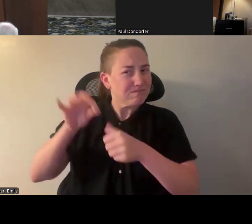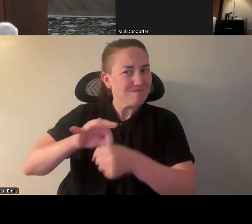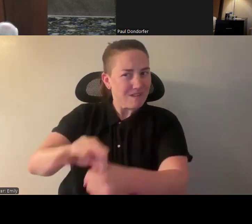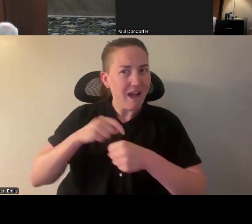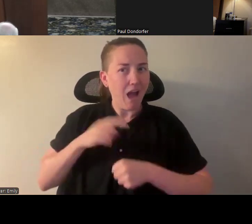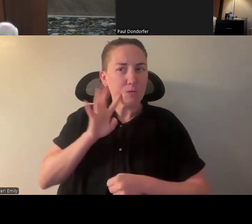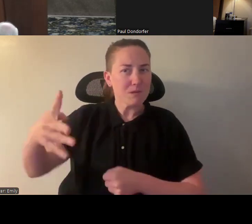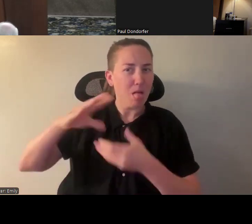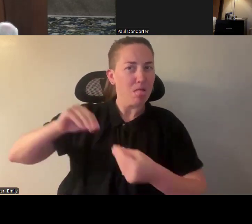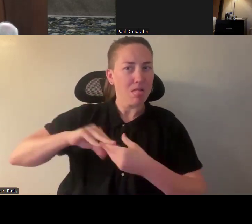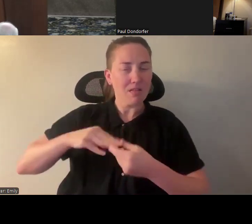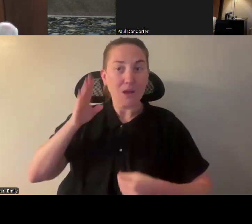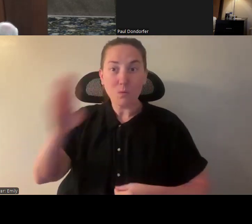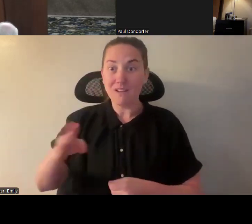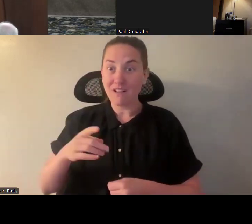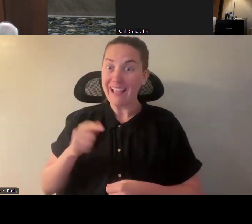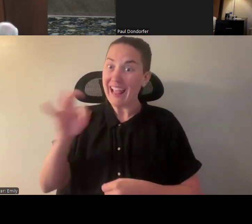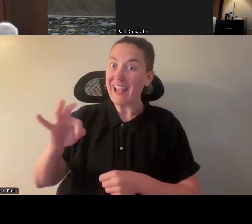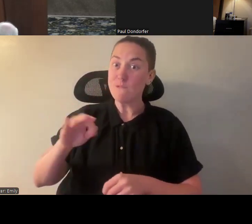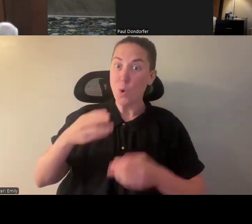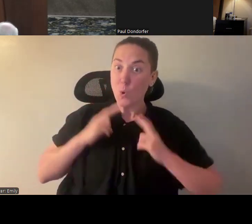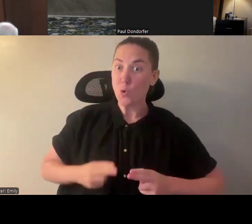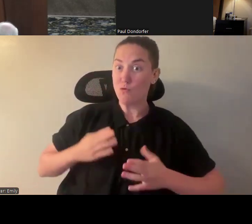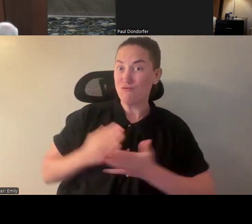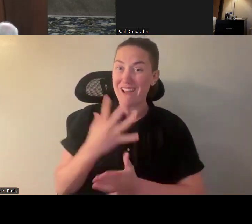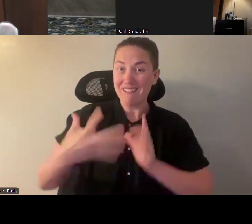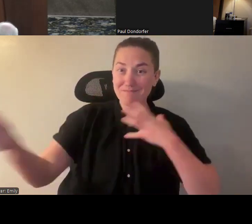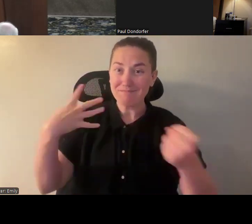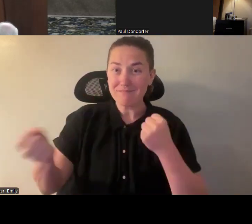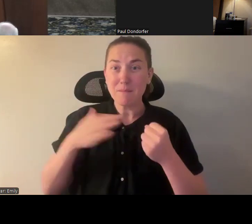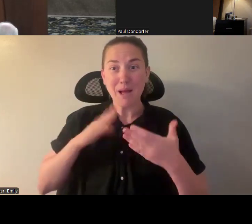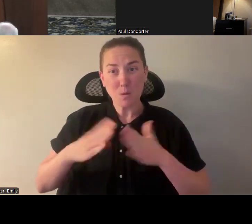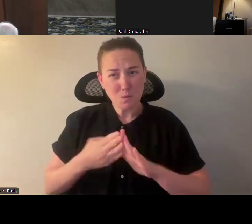up because I refuse to stay silent while human rights are being violated in my own community